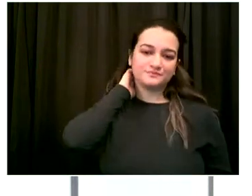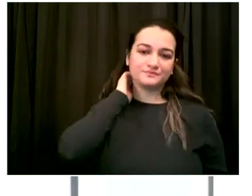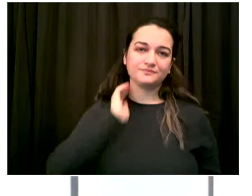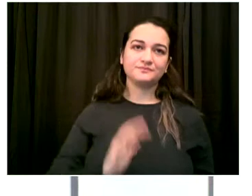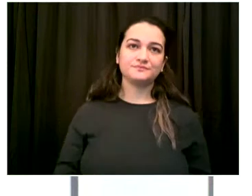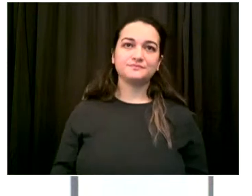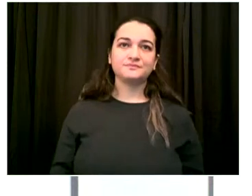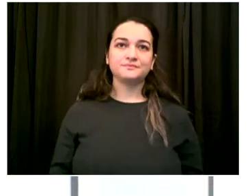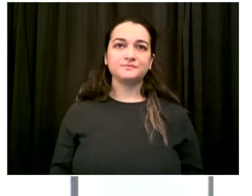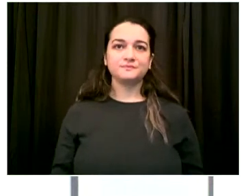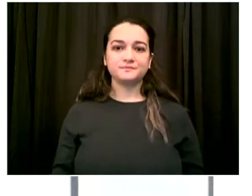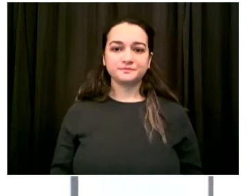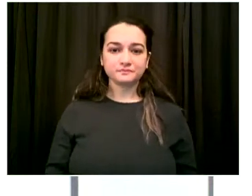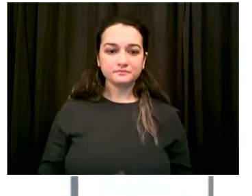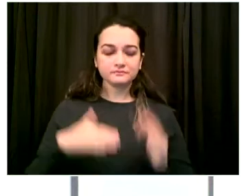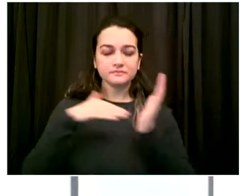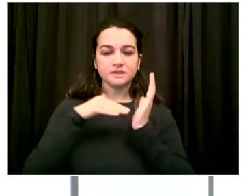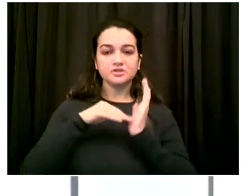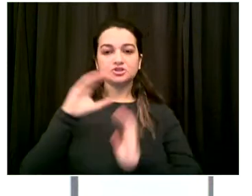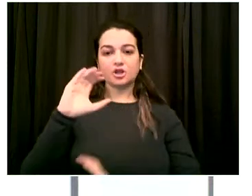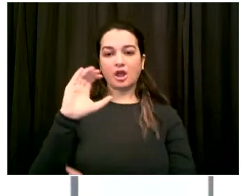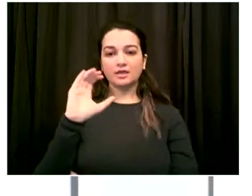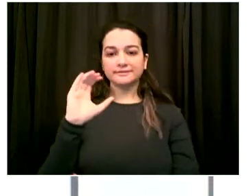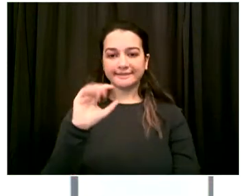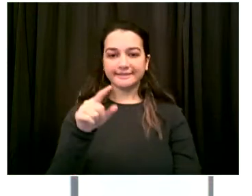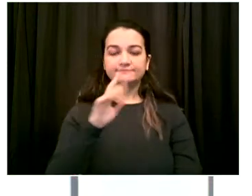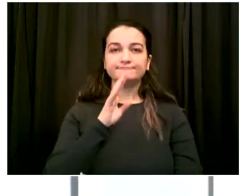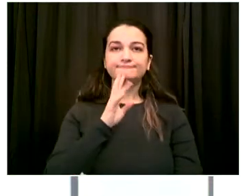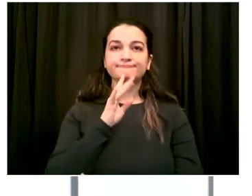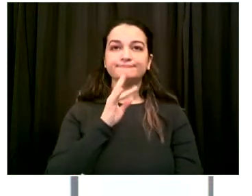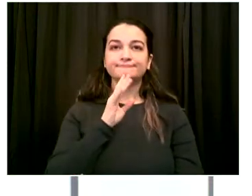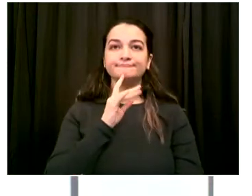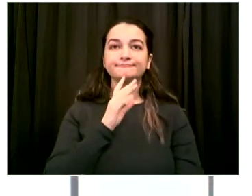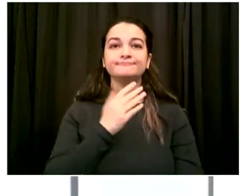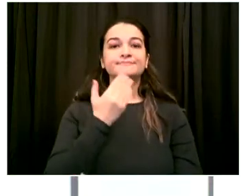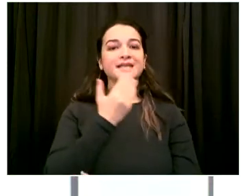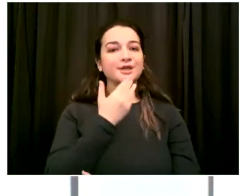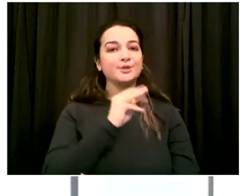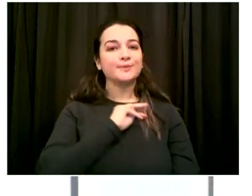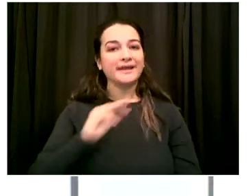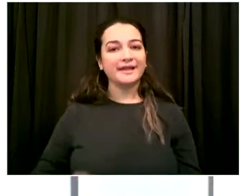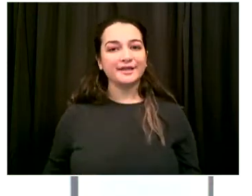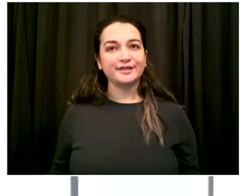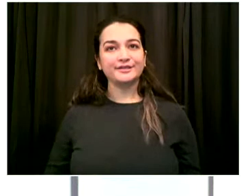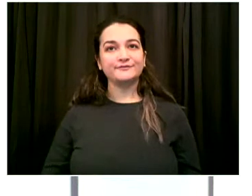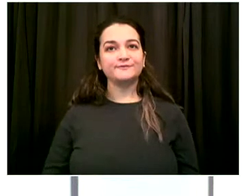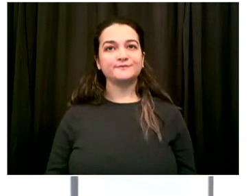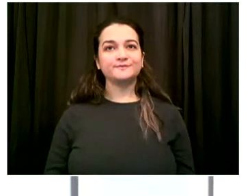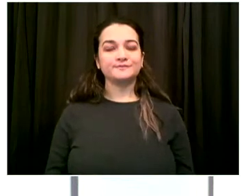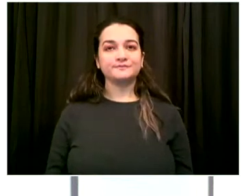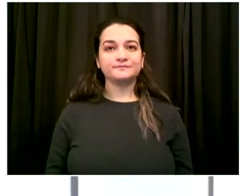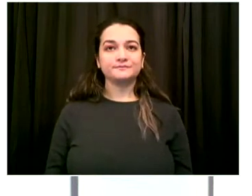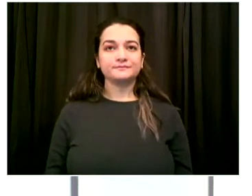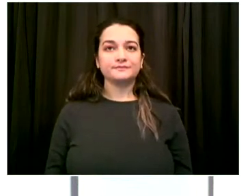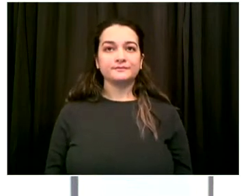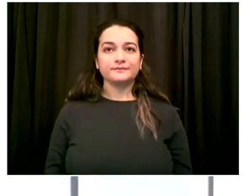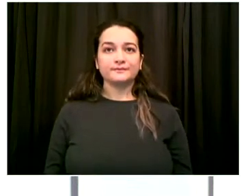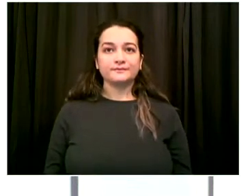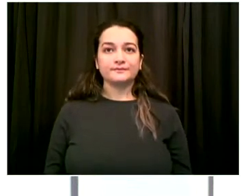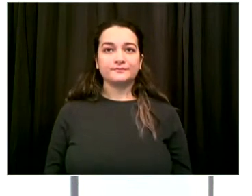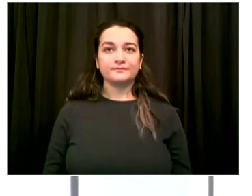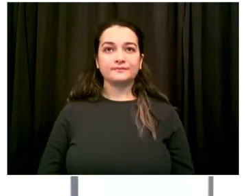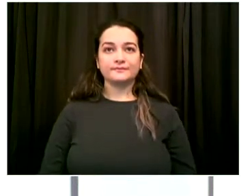LONG TIME.